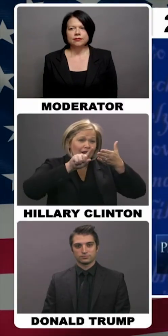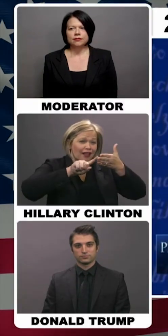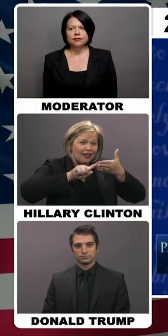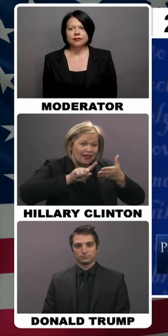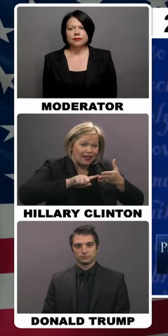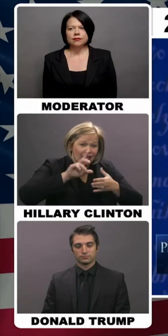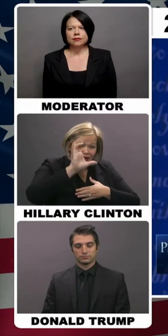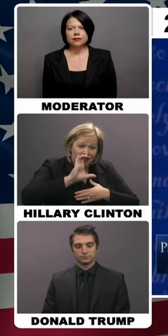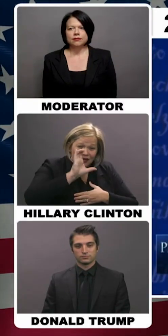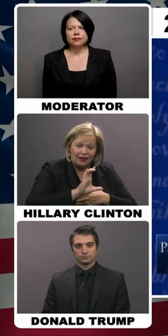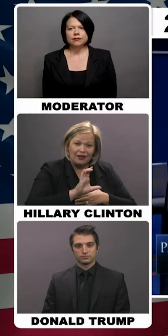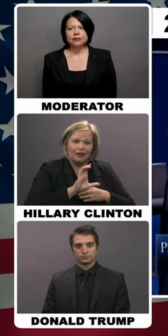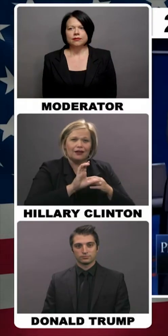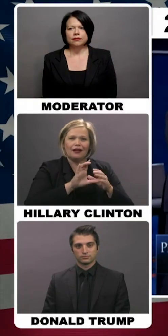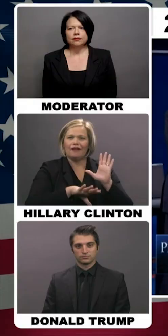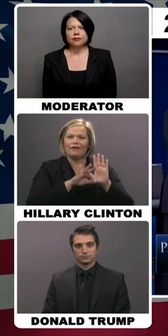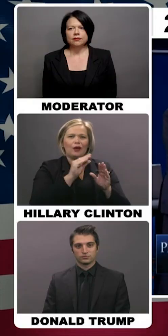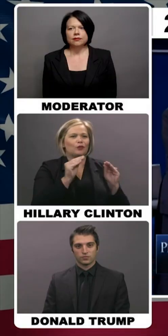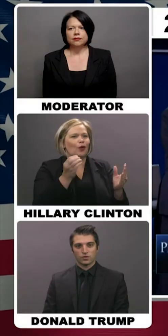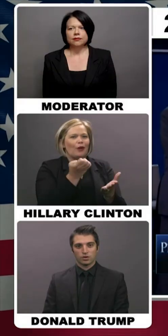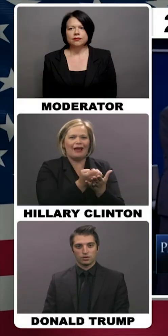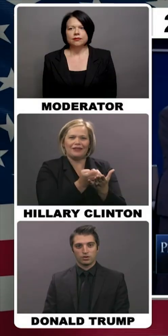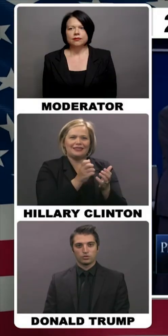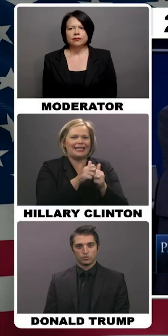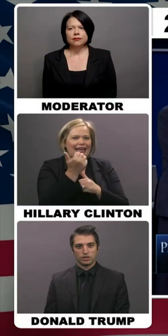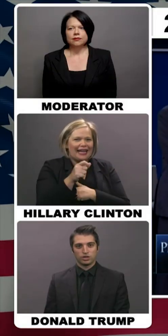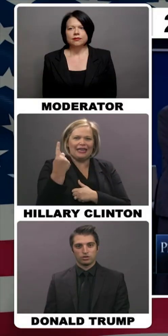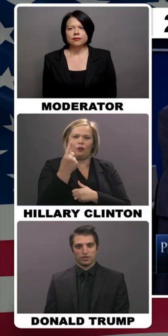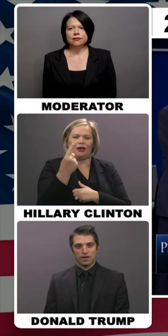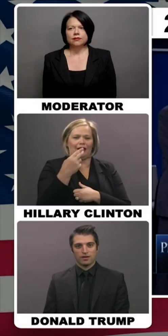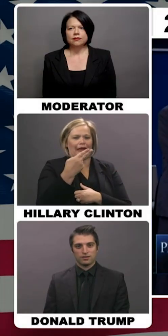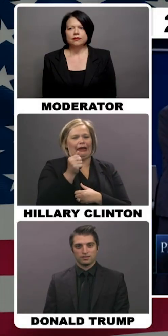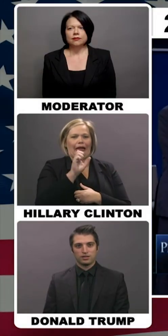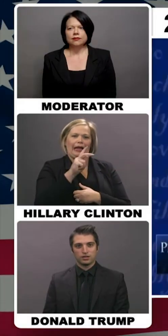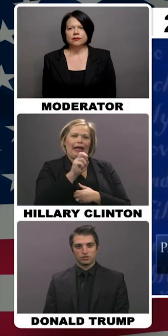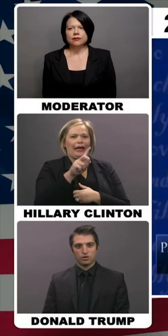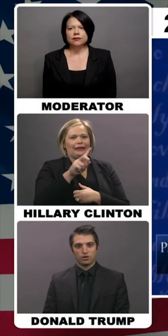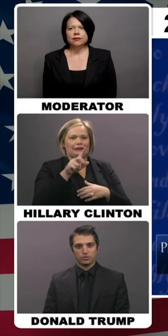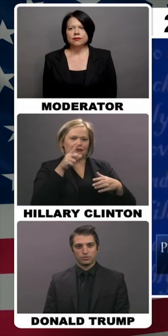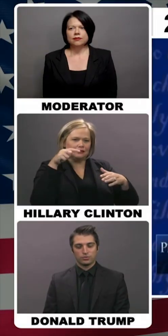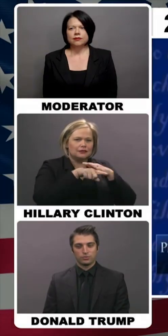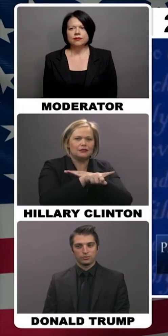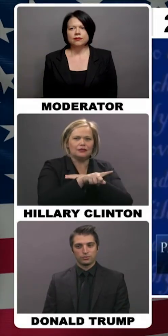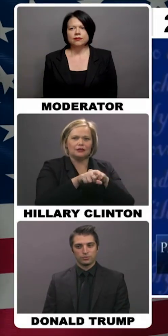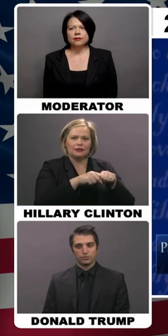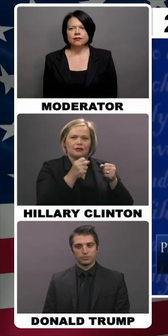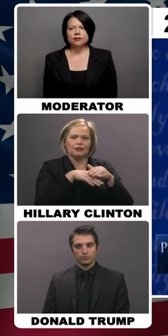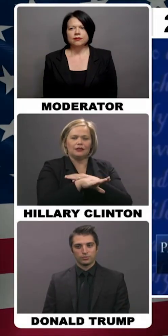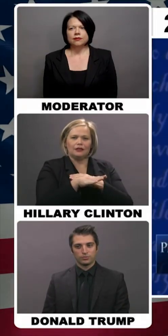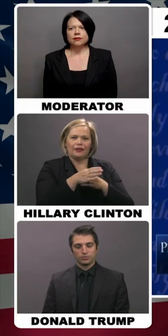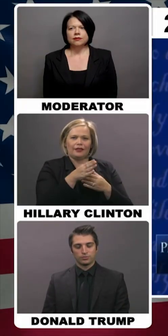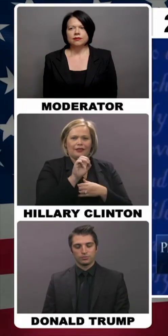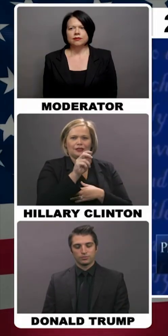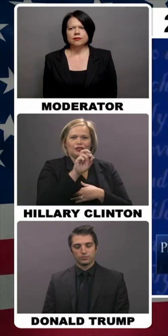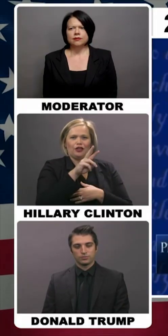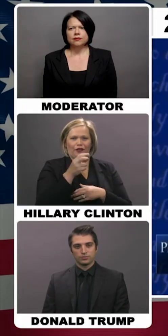that anyone hacked the server I was using. And there is no evidence that anyone, uh,